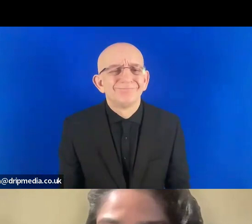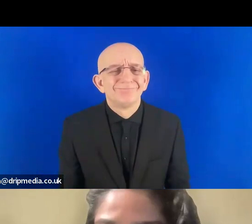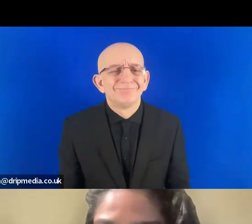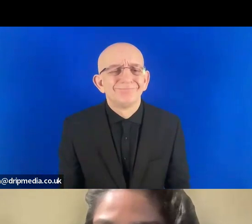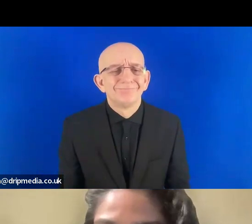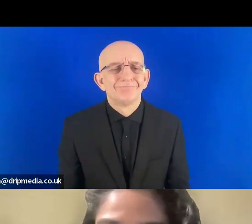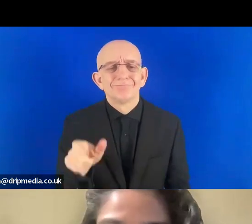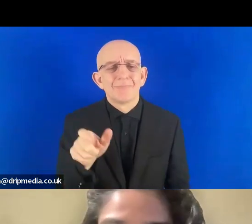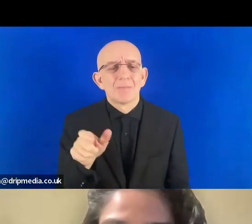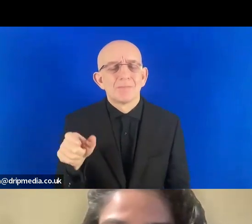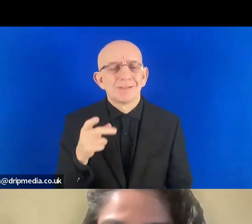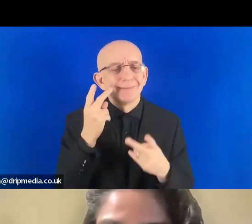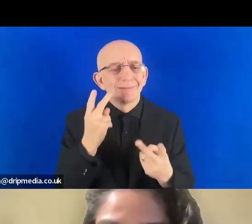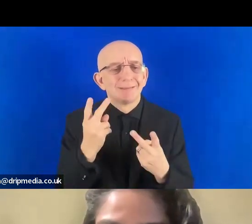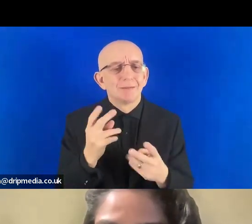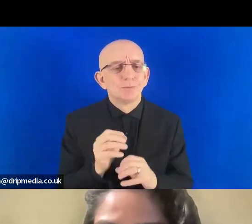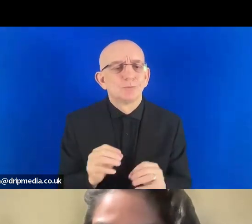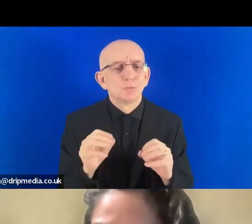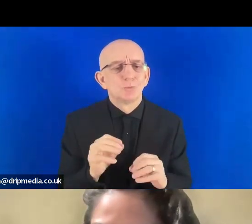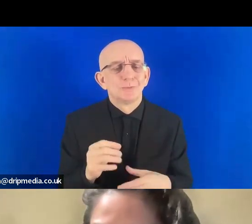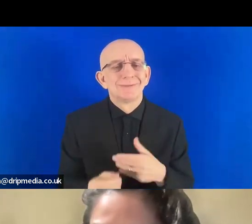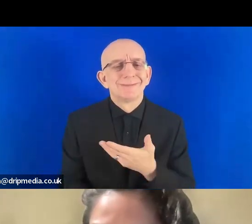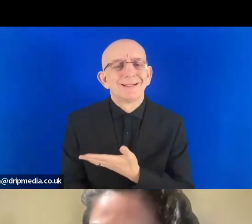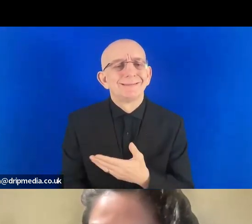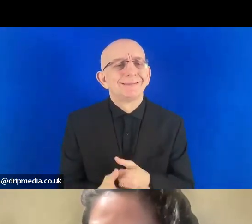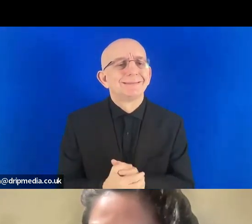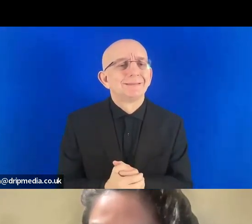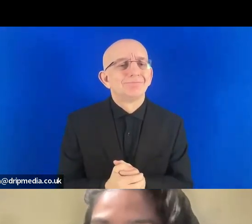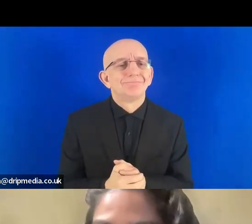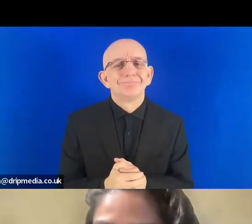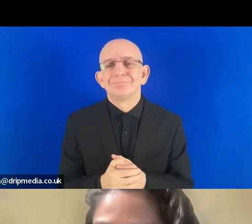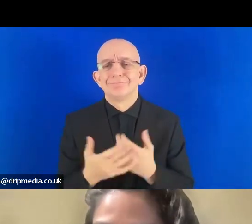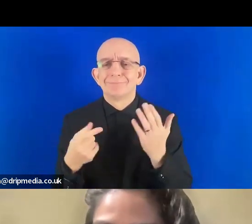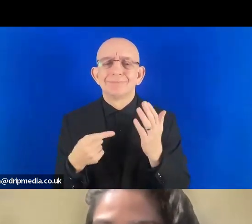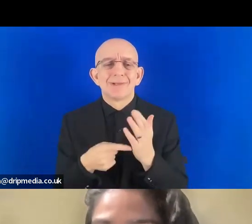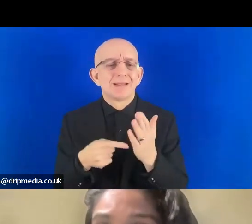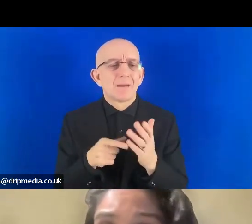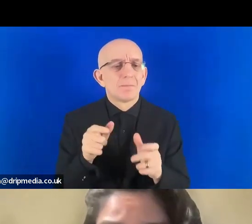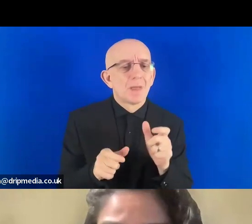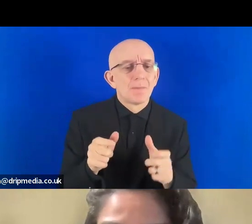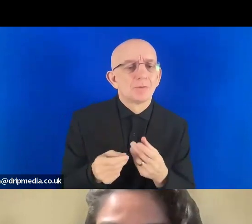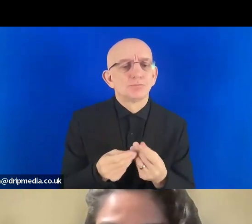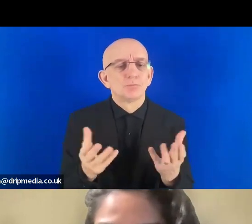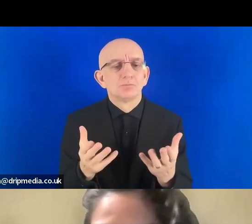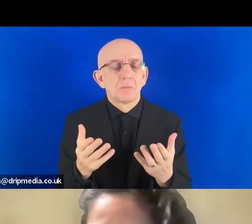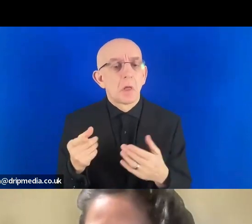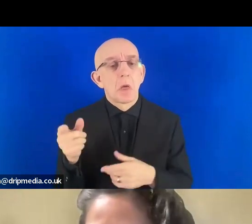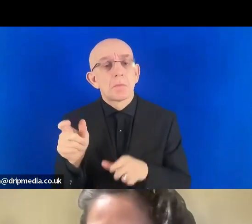Can we ask, tech friends to help us with that? Okay, I can see it. Sorry if you can't see it.